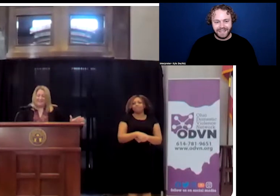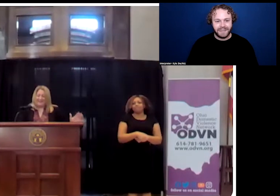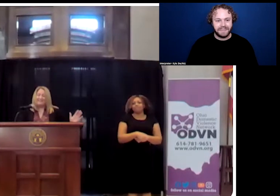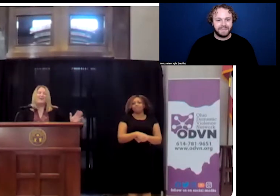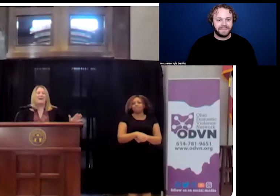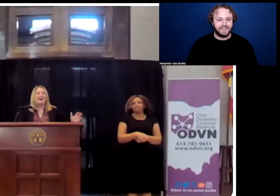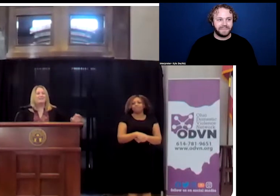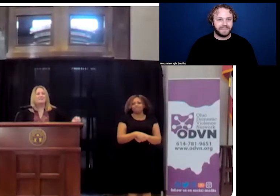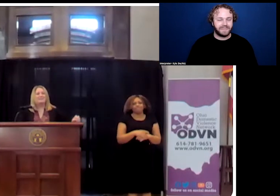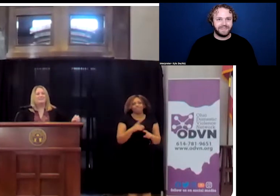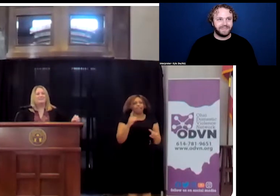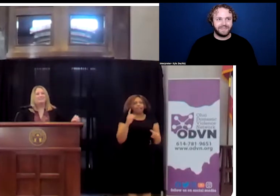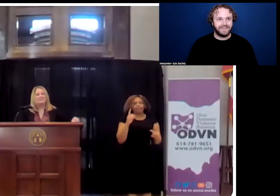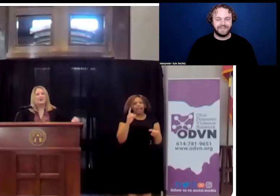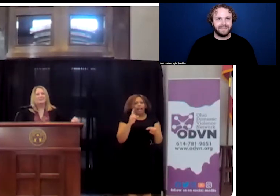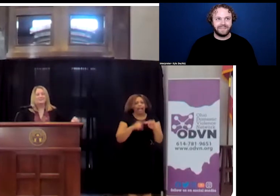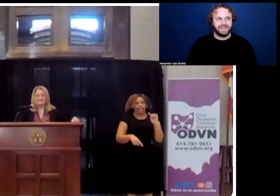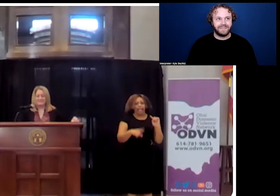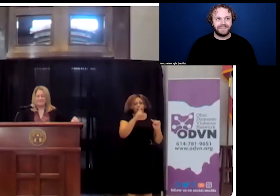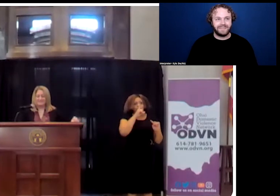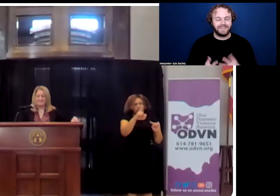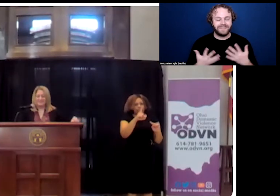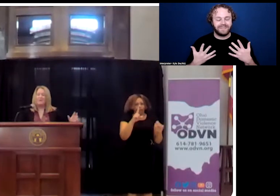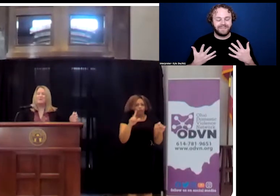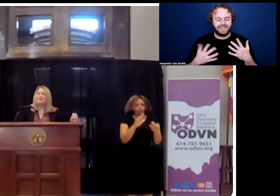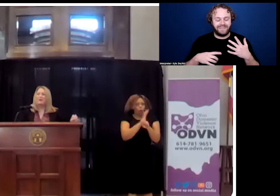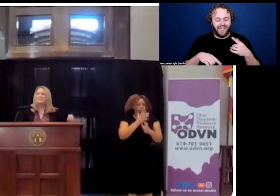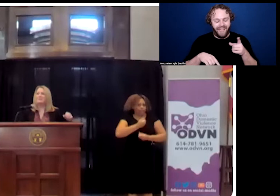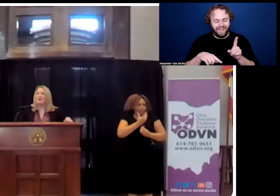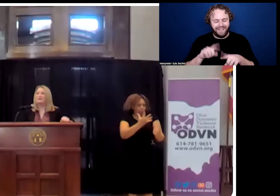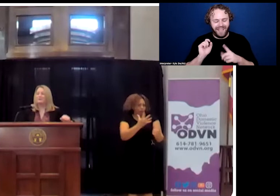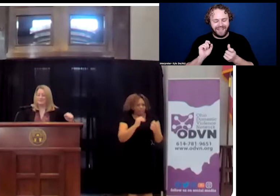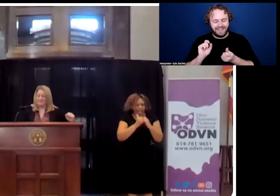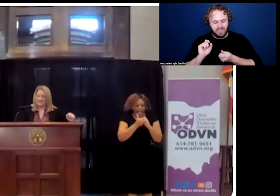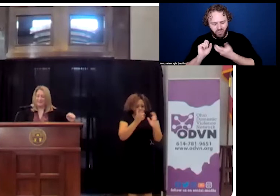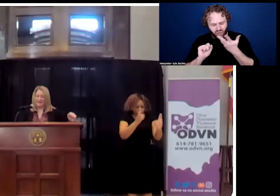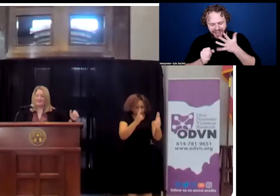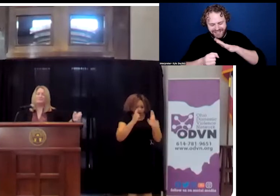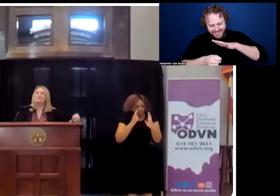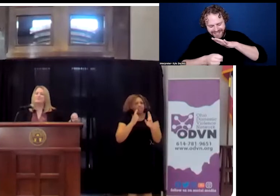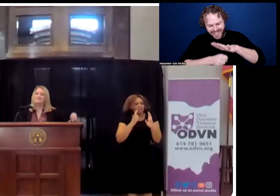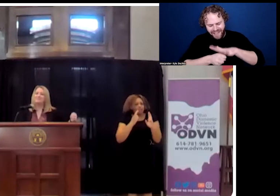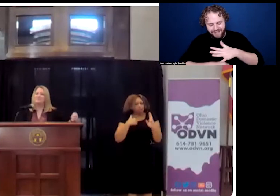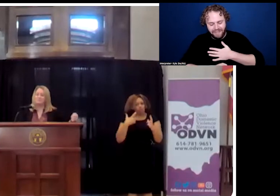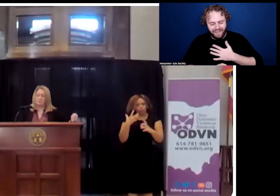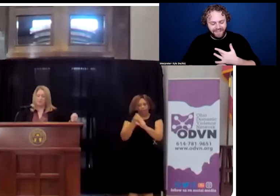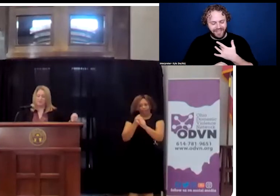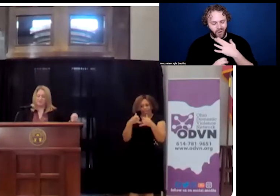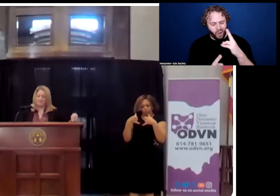I cannot adequately express how incredibly honored I am to receive this award.